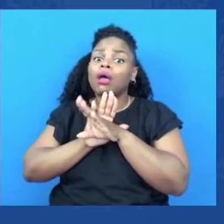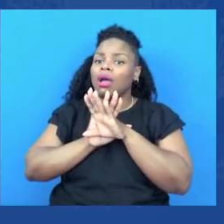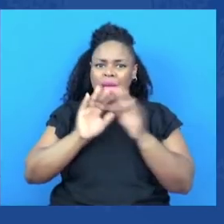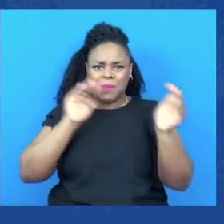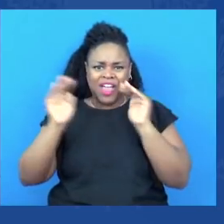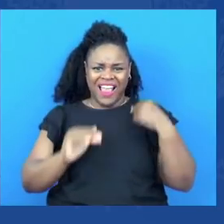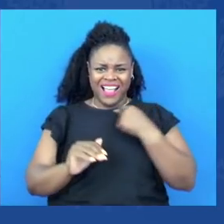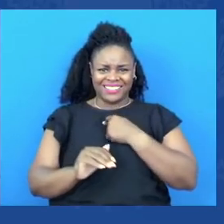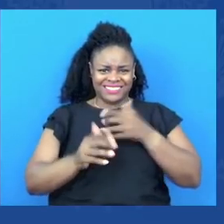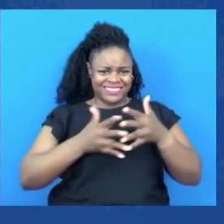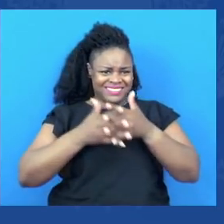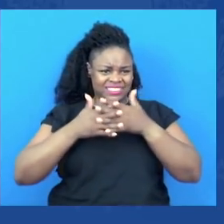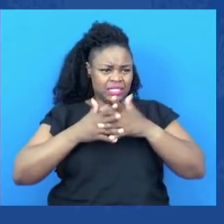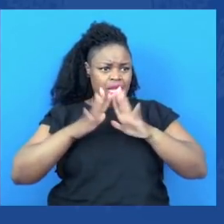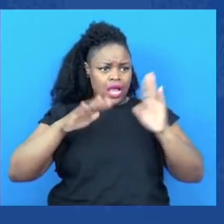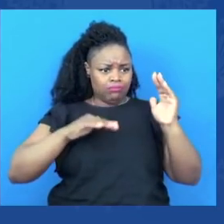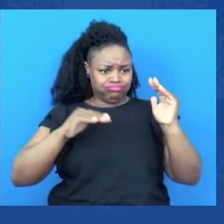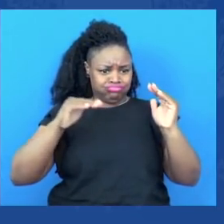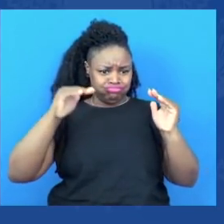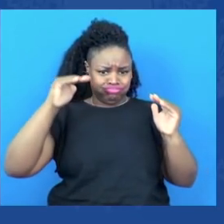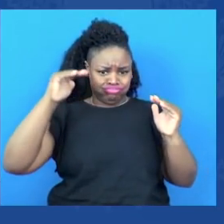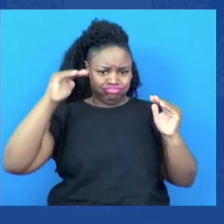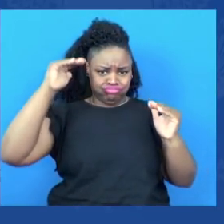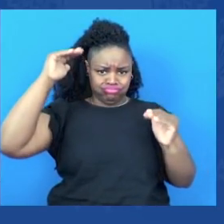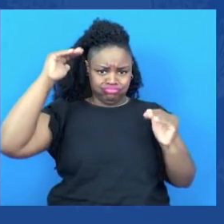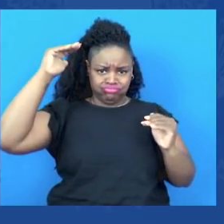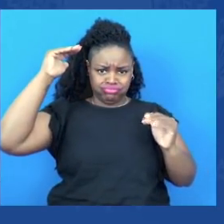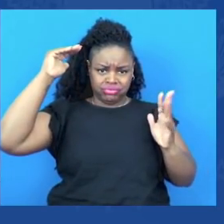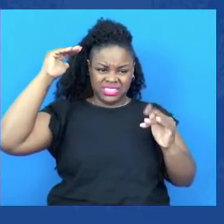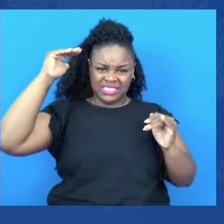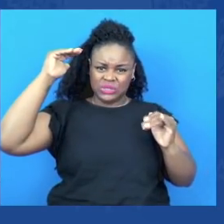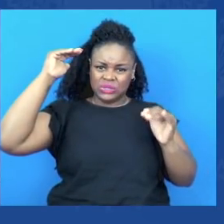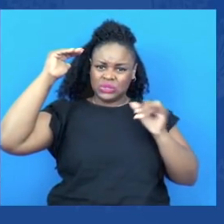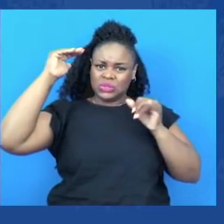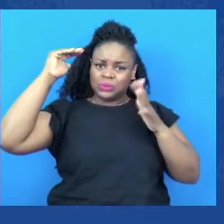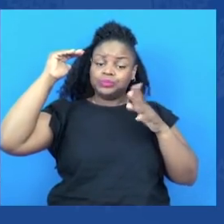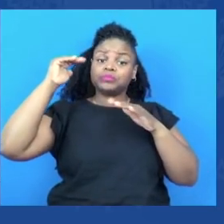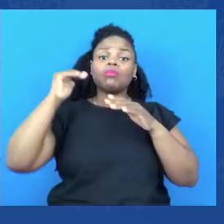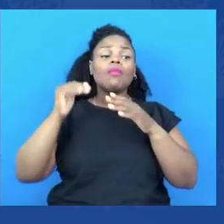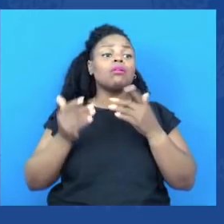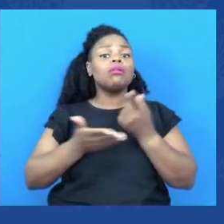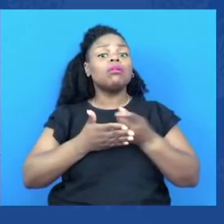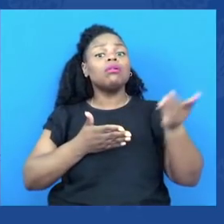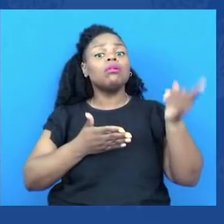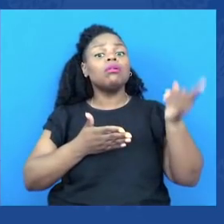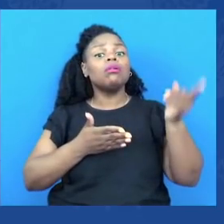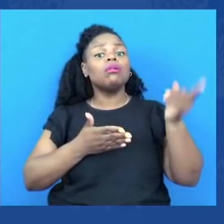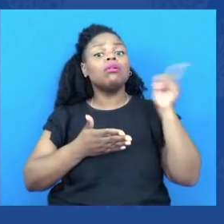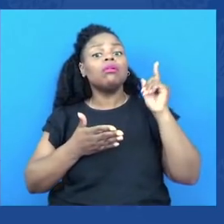I hosted a small-business owner named Gail from Denver. She's 60 years old.